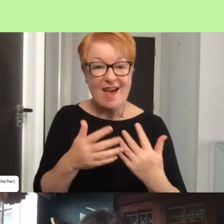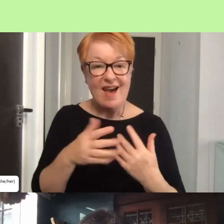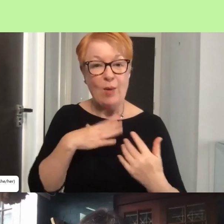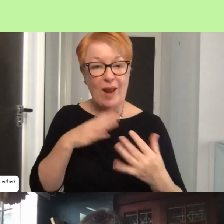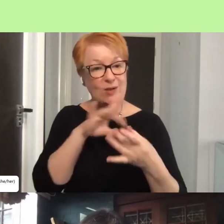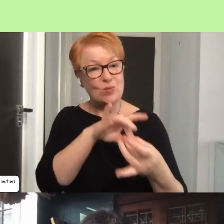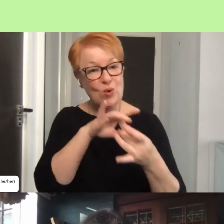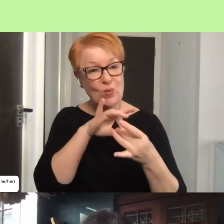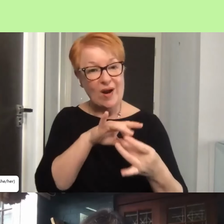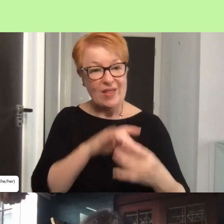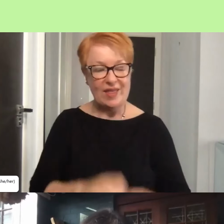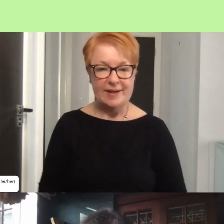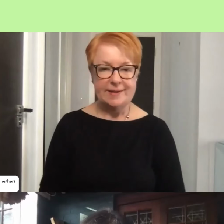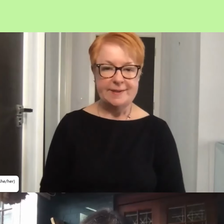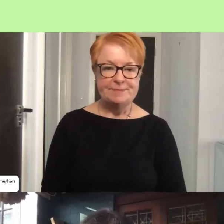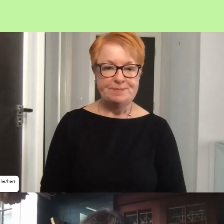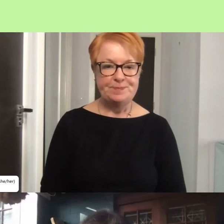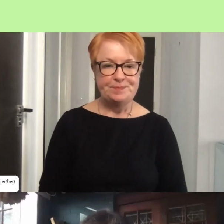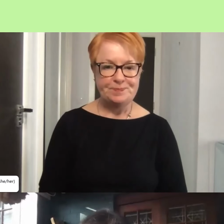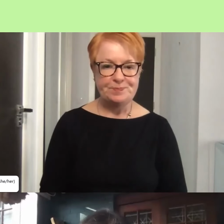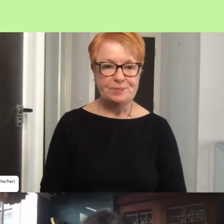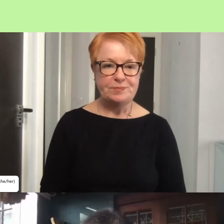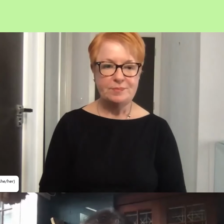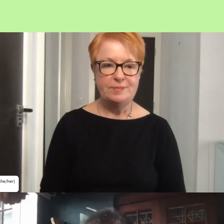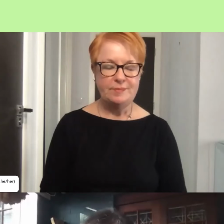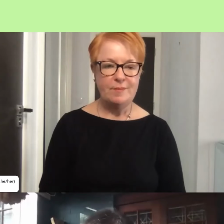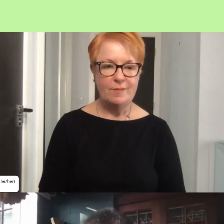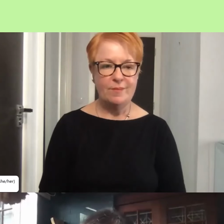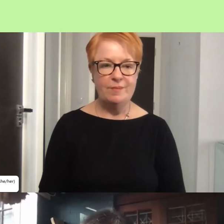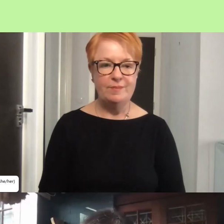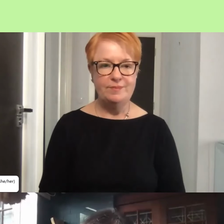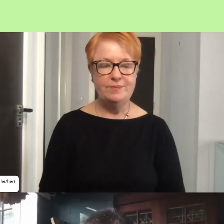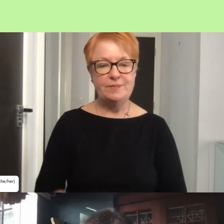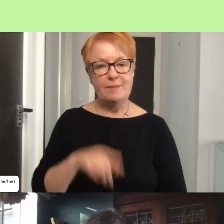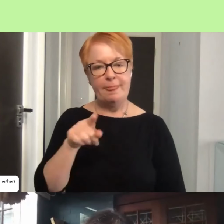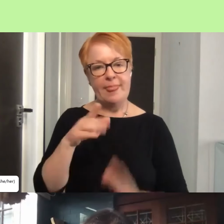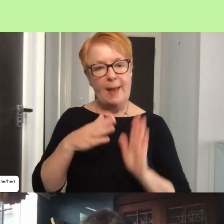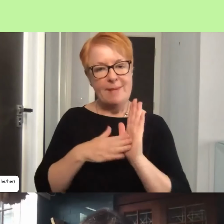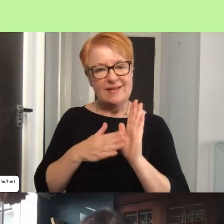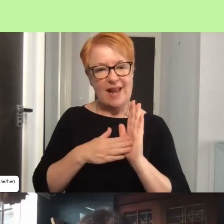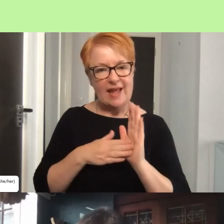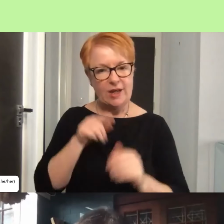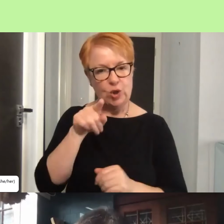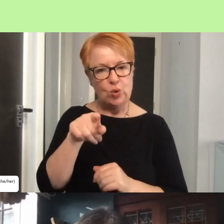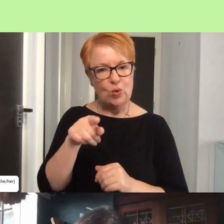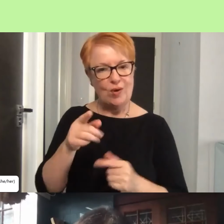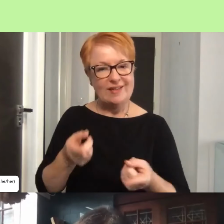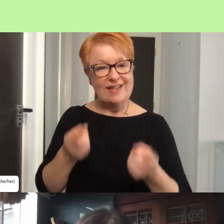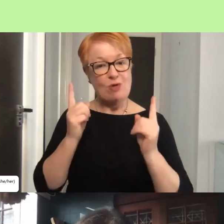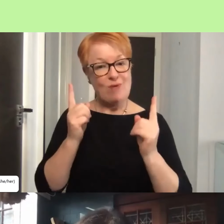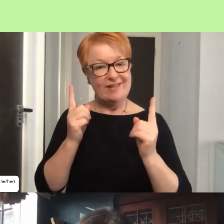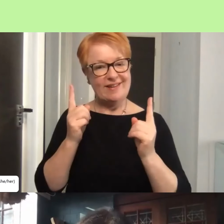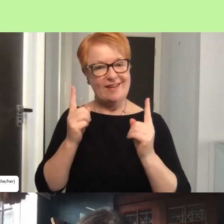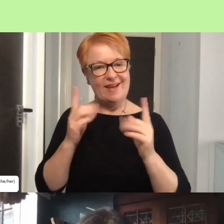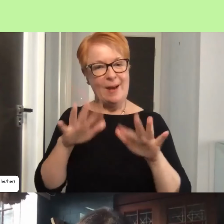And Magdalena as a way of kind of jumping off of that. You're the Director of a public arts agency in Sweden.